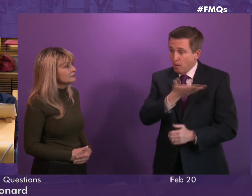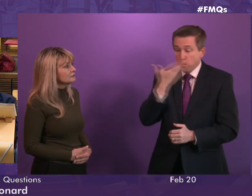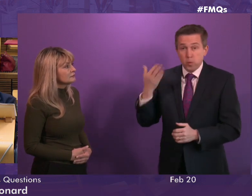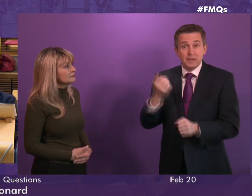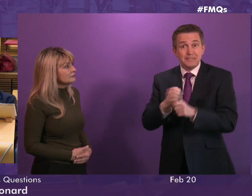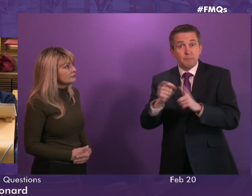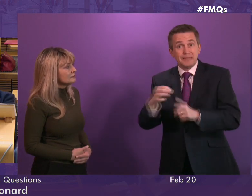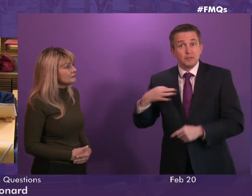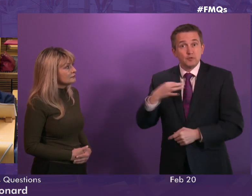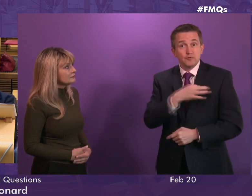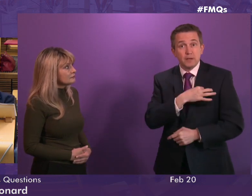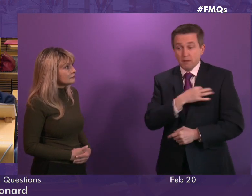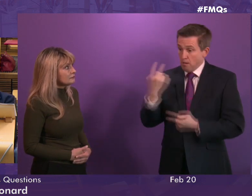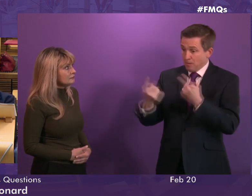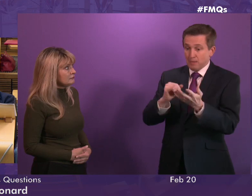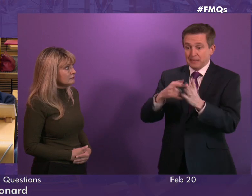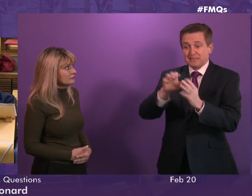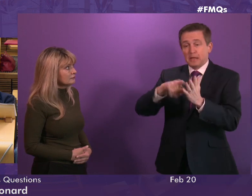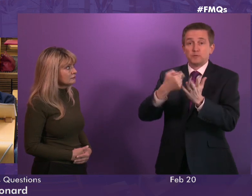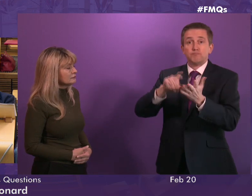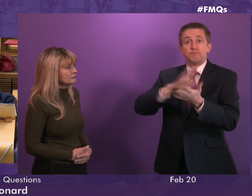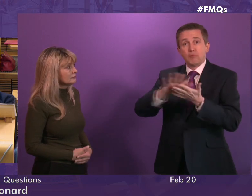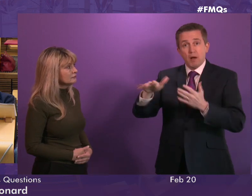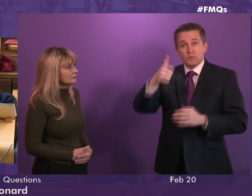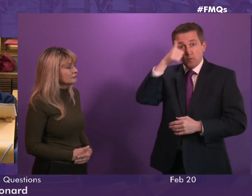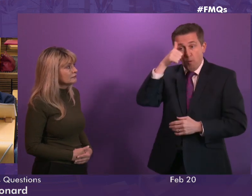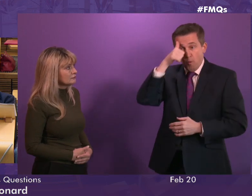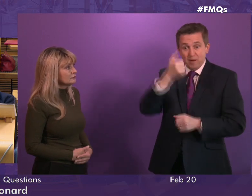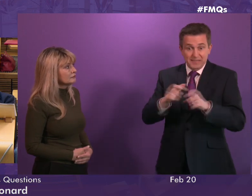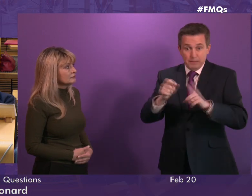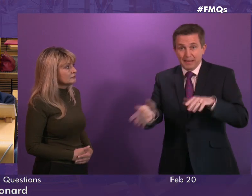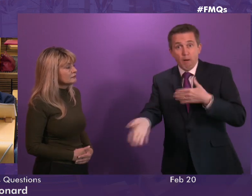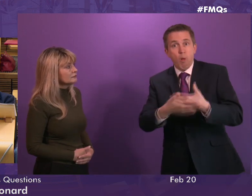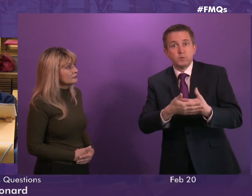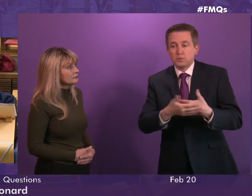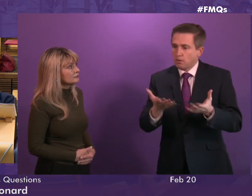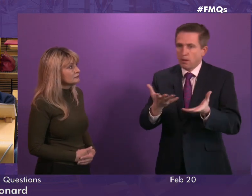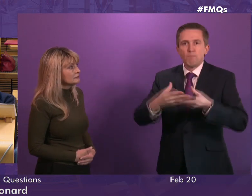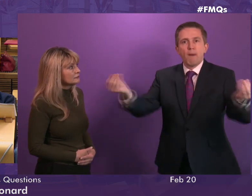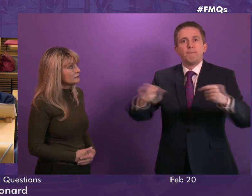The people of Salsburgh know that, if their surgery closes, they might never get it back.